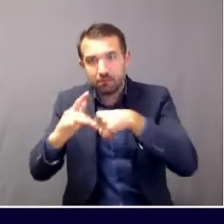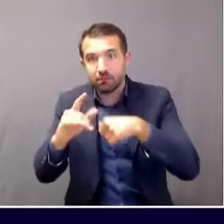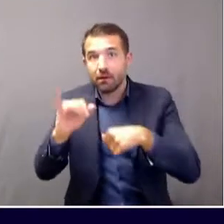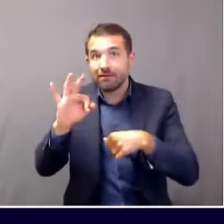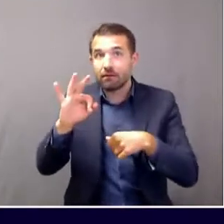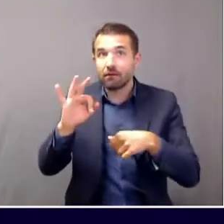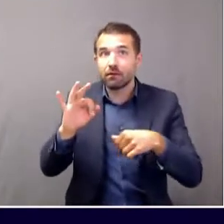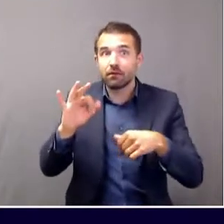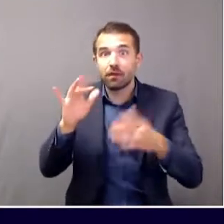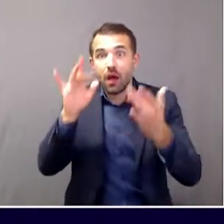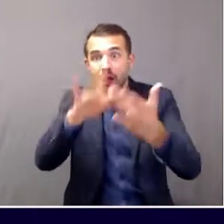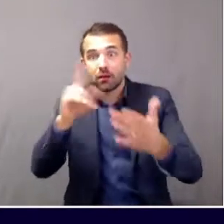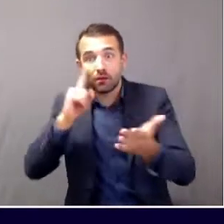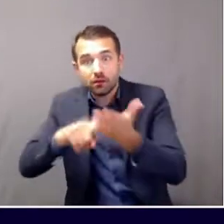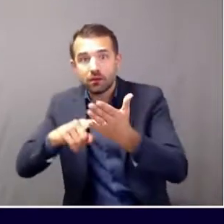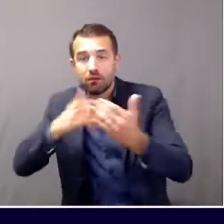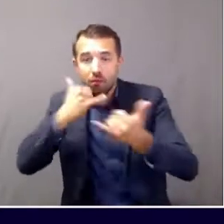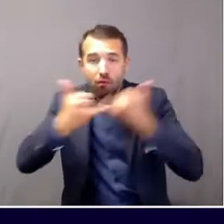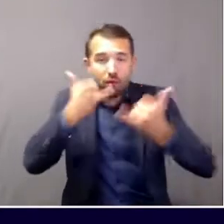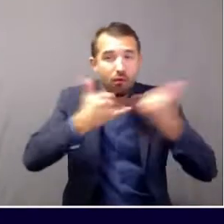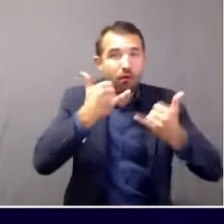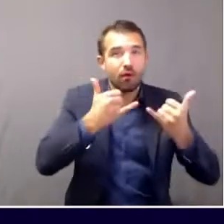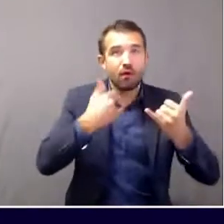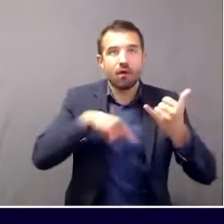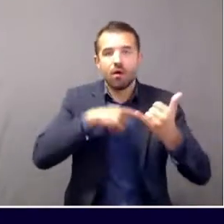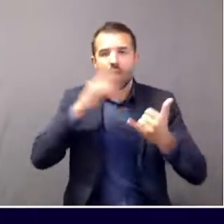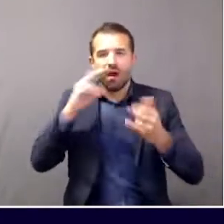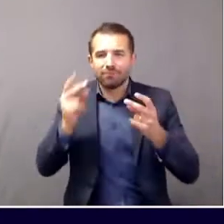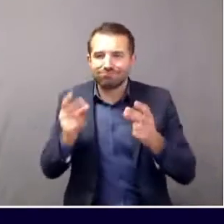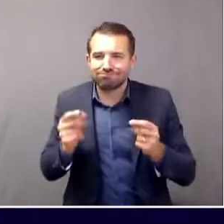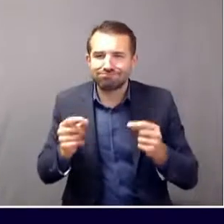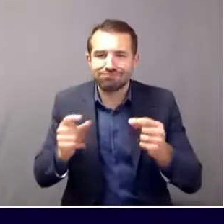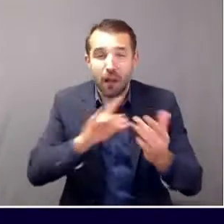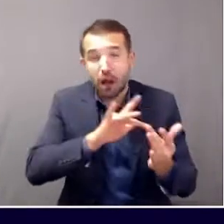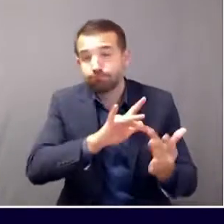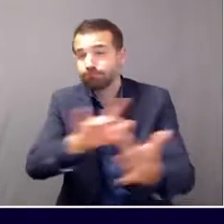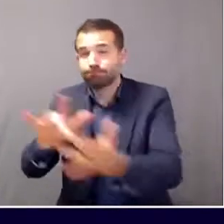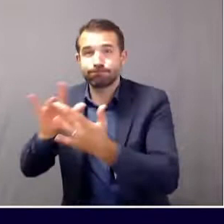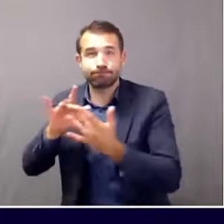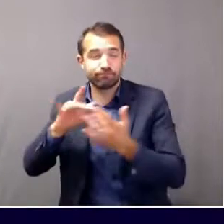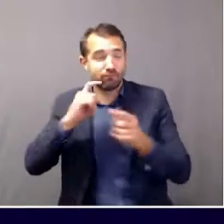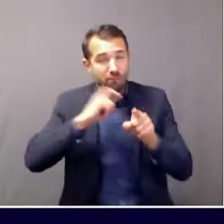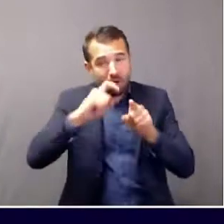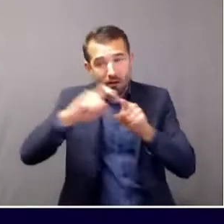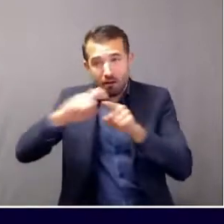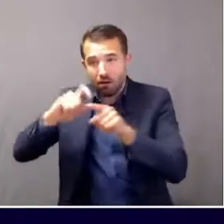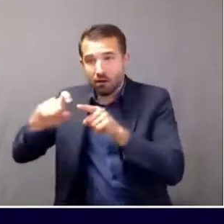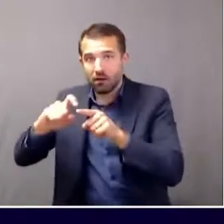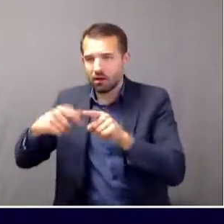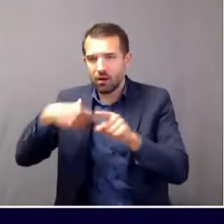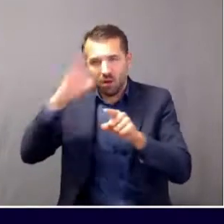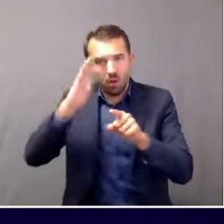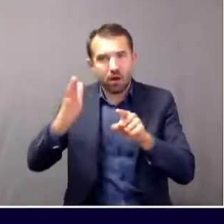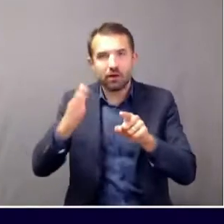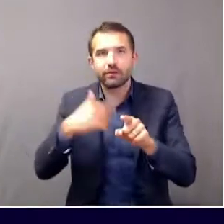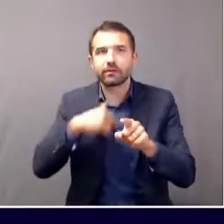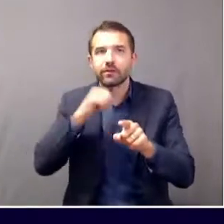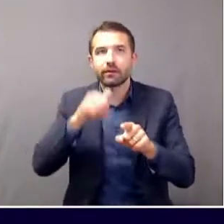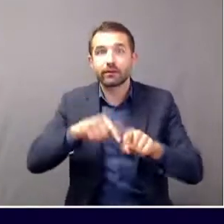to detect and respond to any such increase